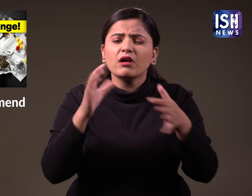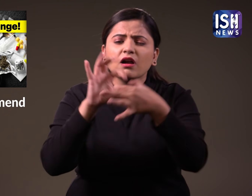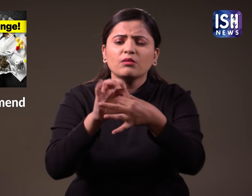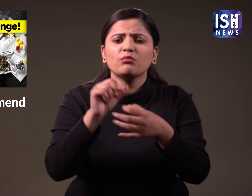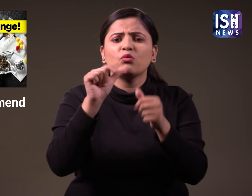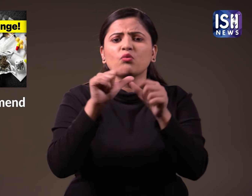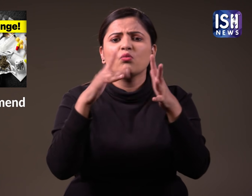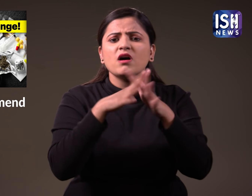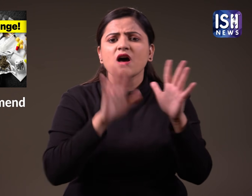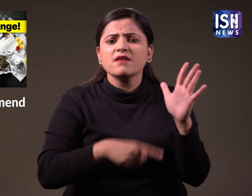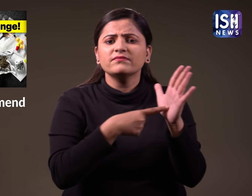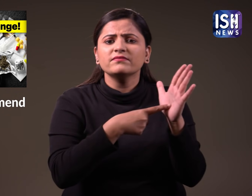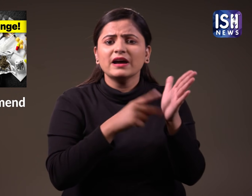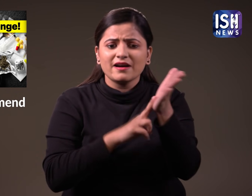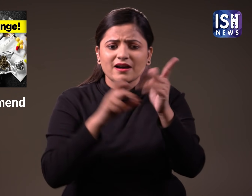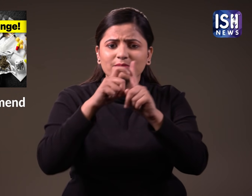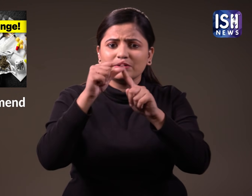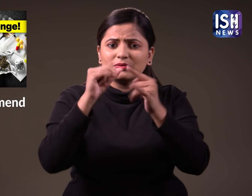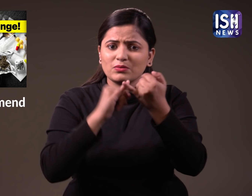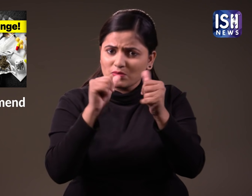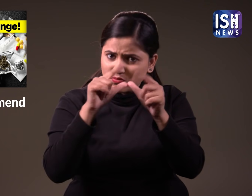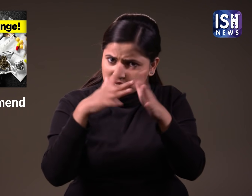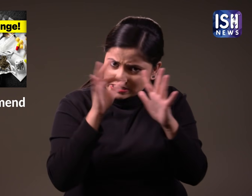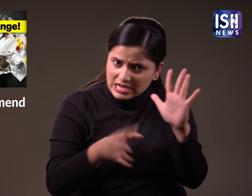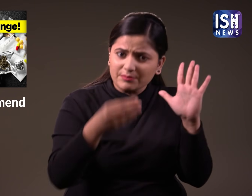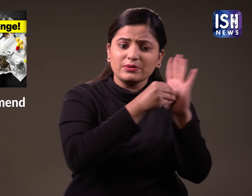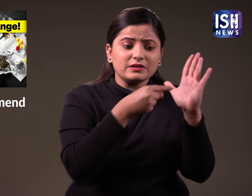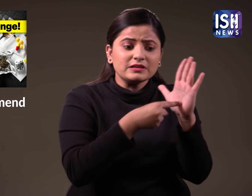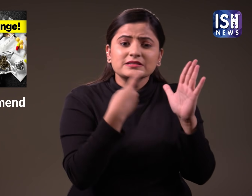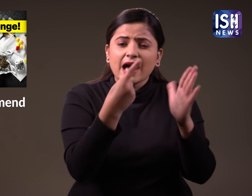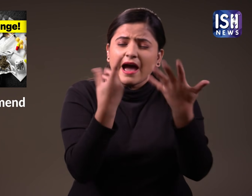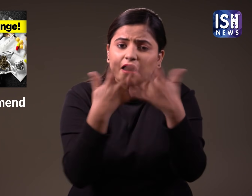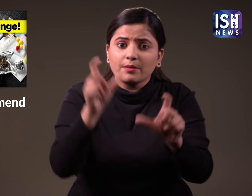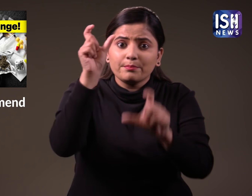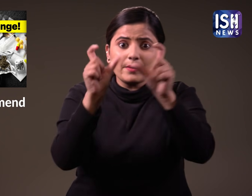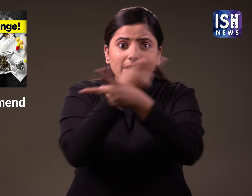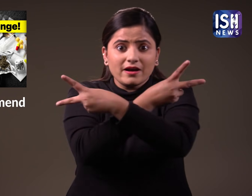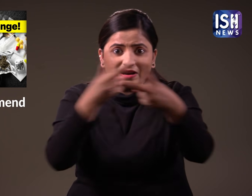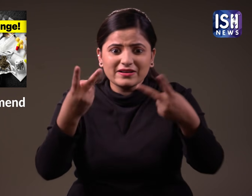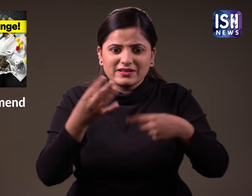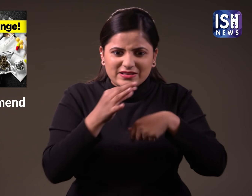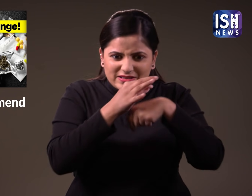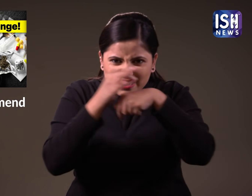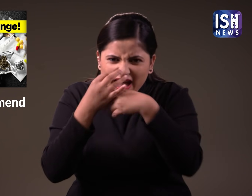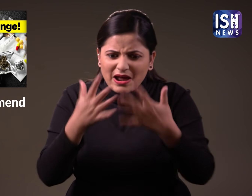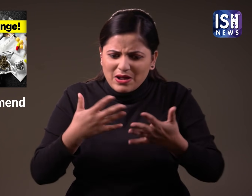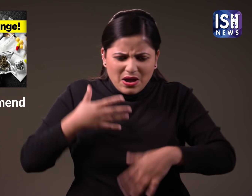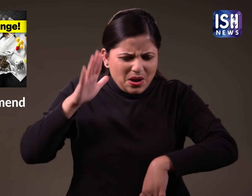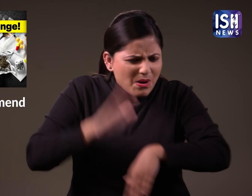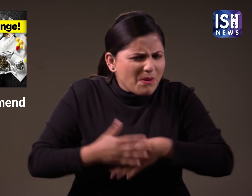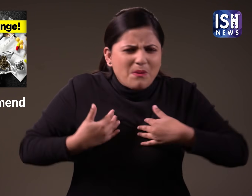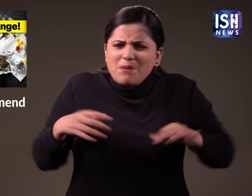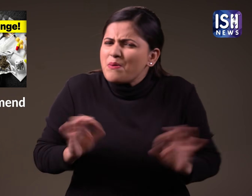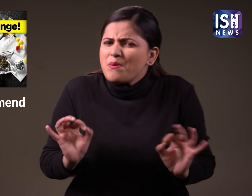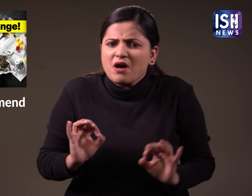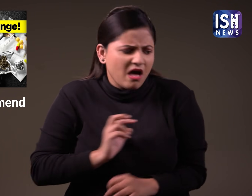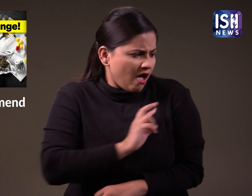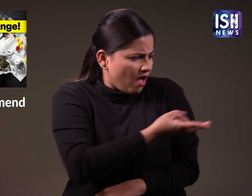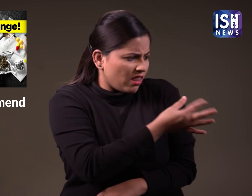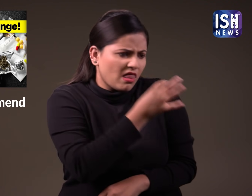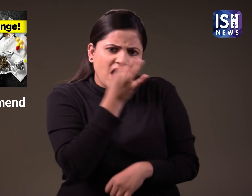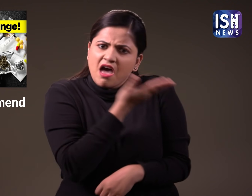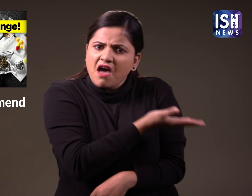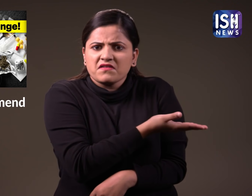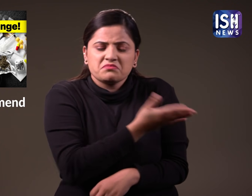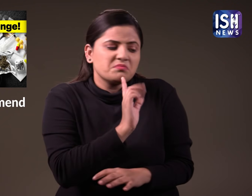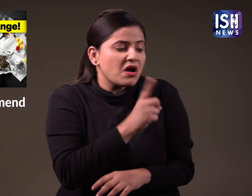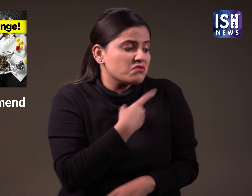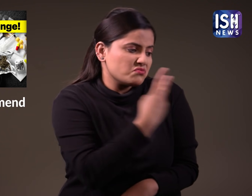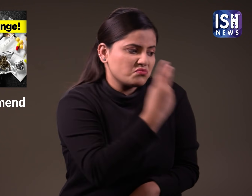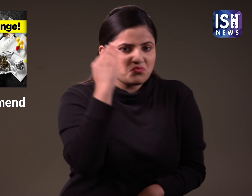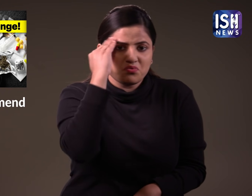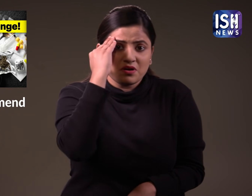According to the NDPS Act, when a person knows that someone else has drugs,